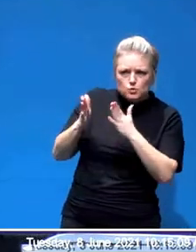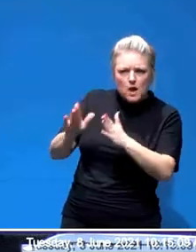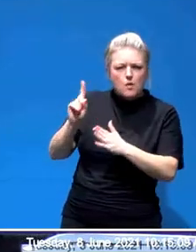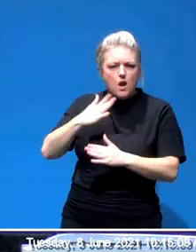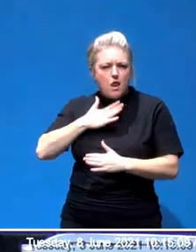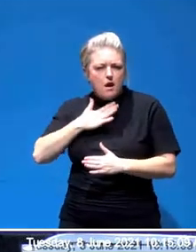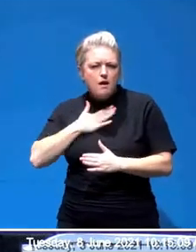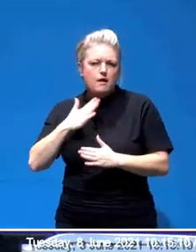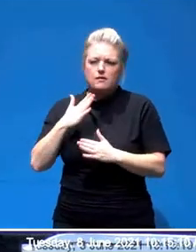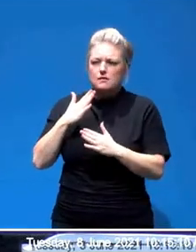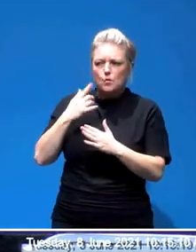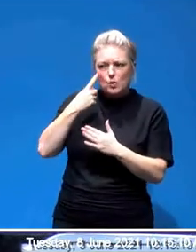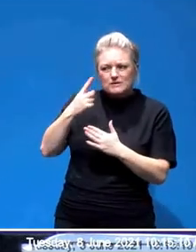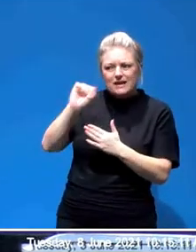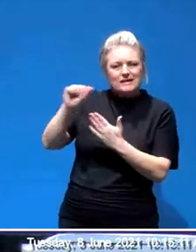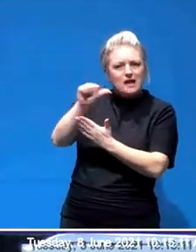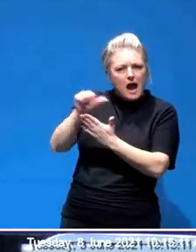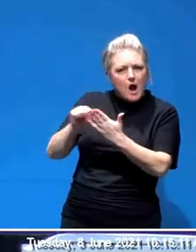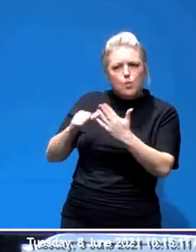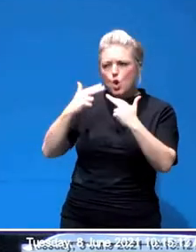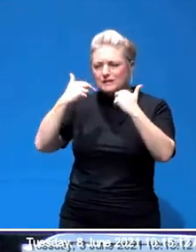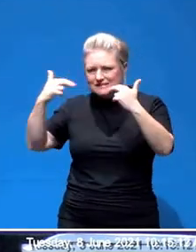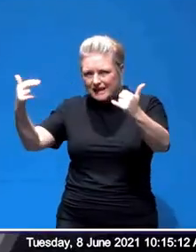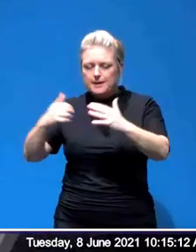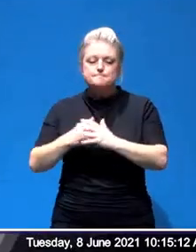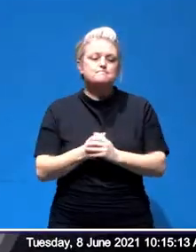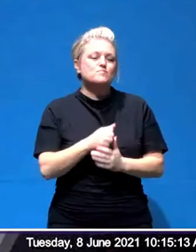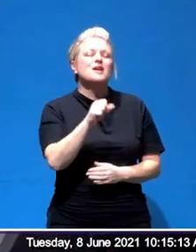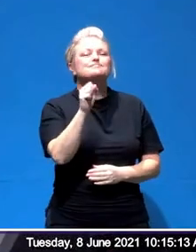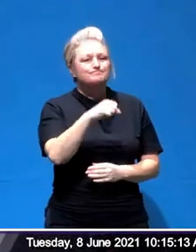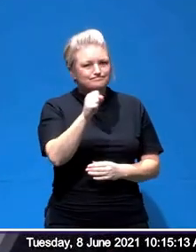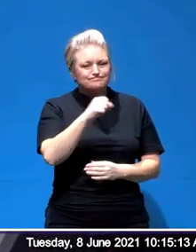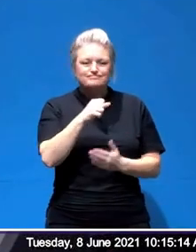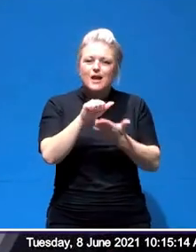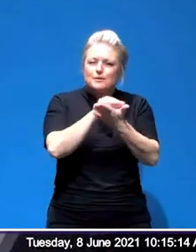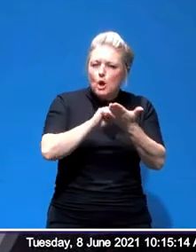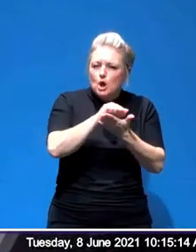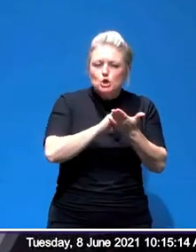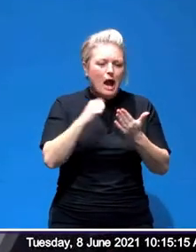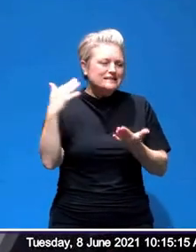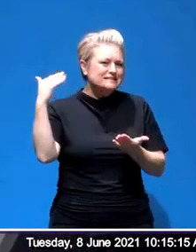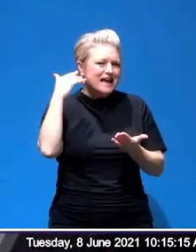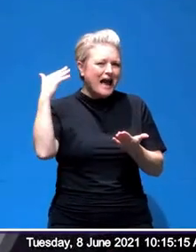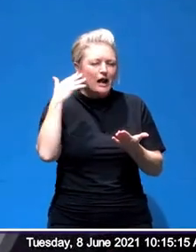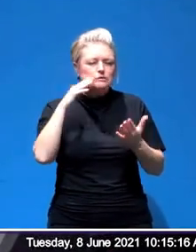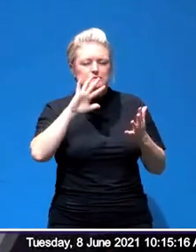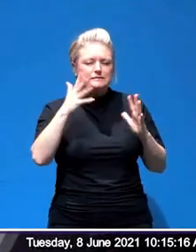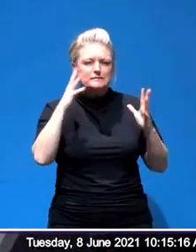So we will see some of his art work and some of his singing. Yes. I apologise for the sound because in some areas it's not that great.